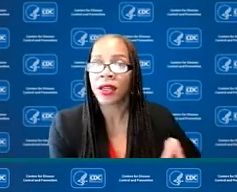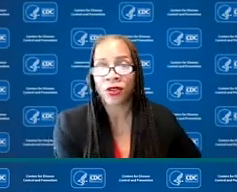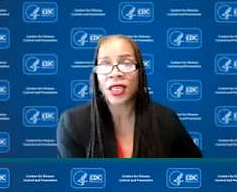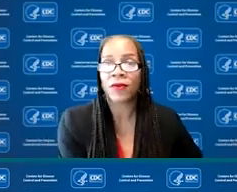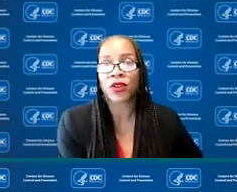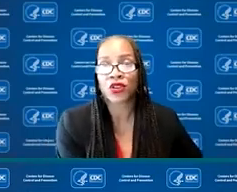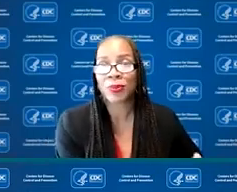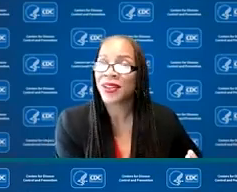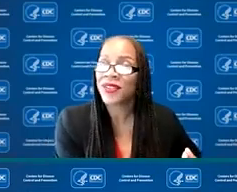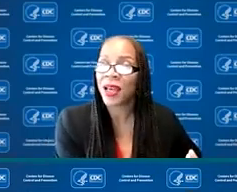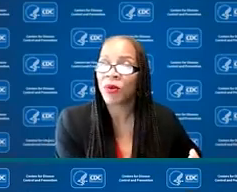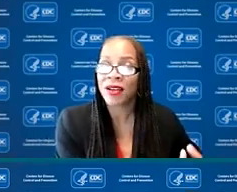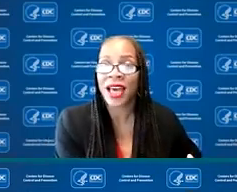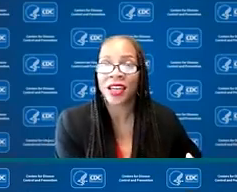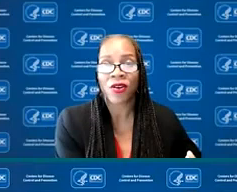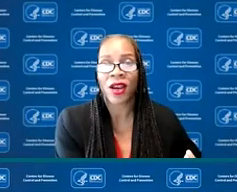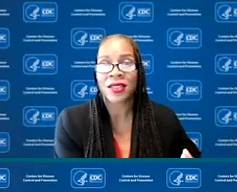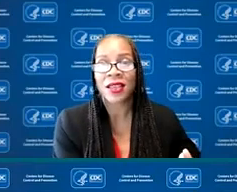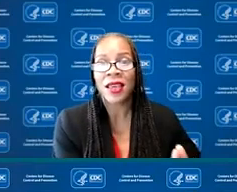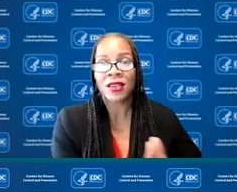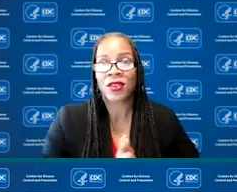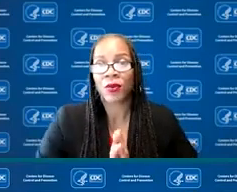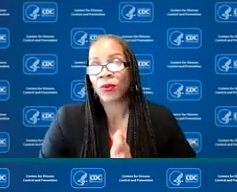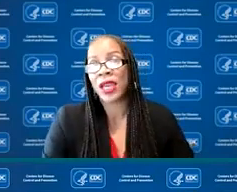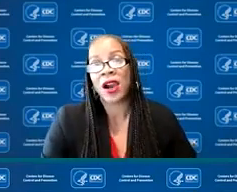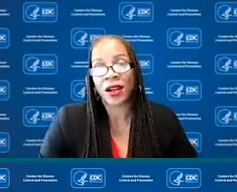another team for a short period of time when they’re not in a crisis, so that when we are